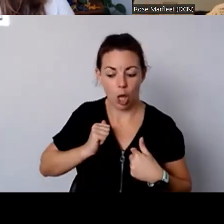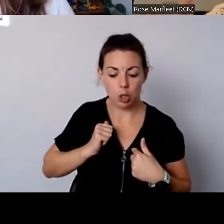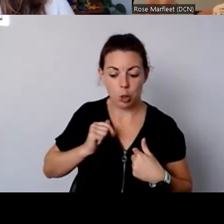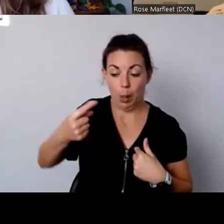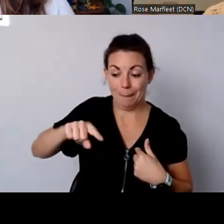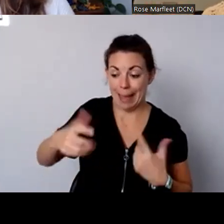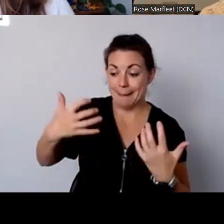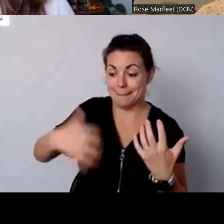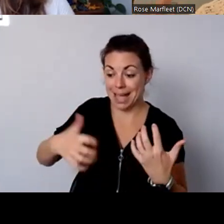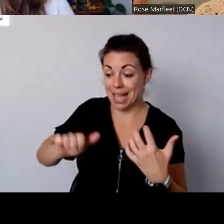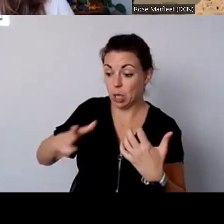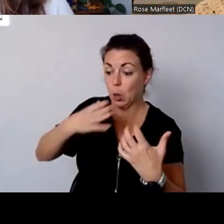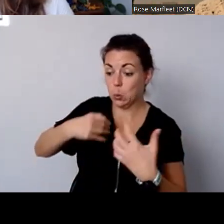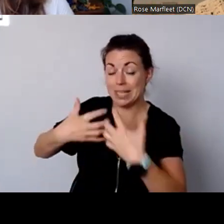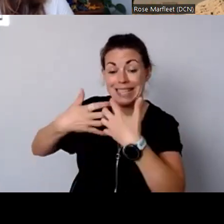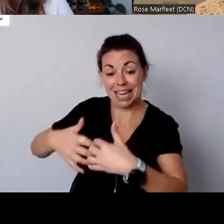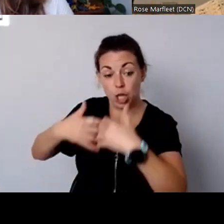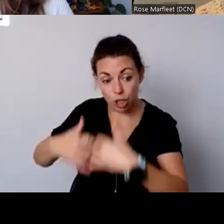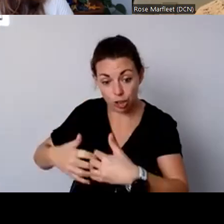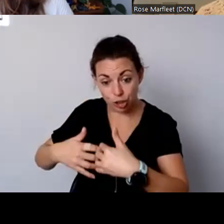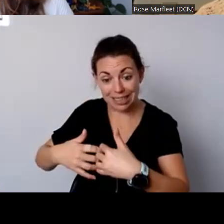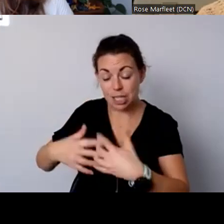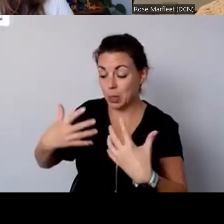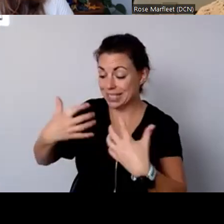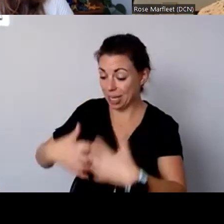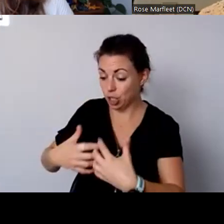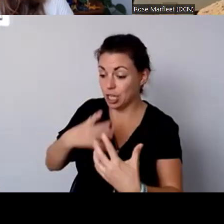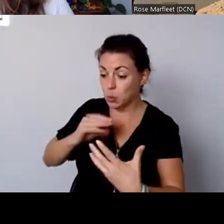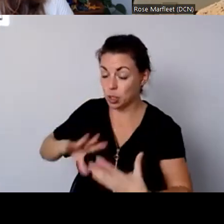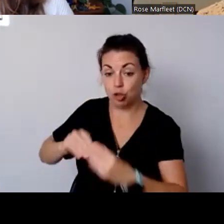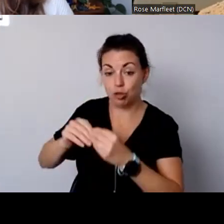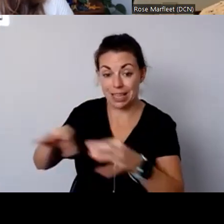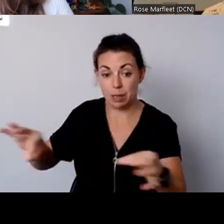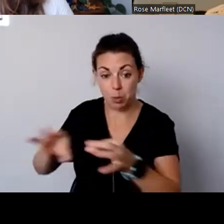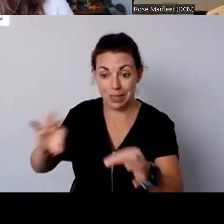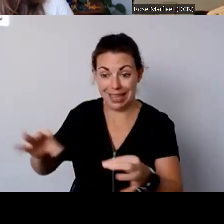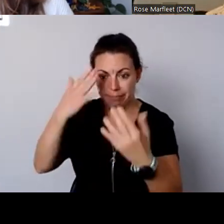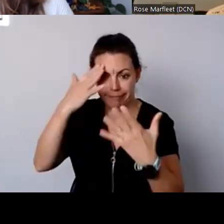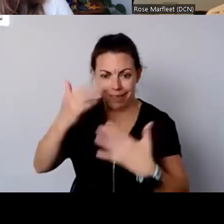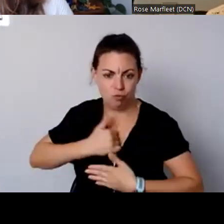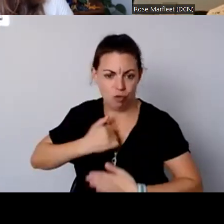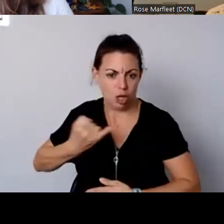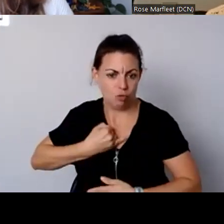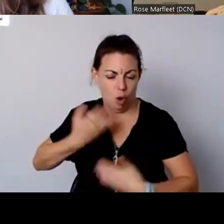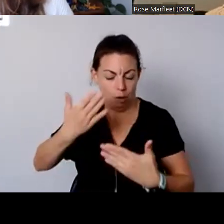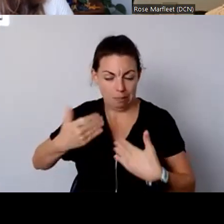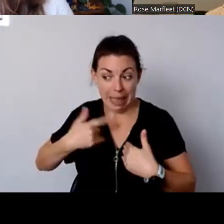that they're using is to create the music. Forgive me if that is incorrect. If that is correct, then--